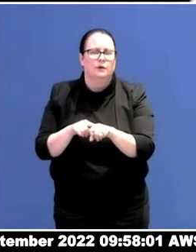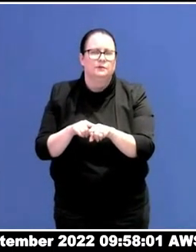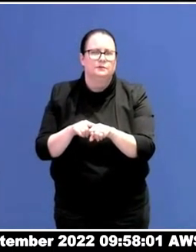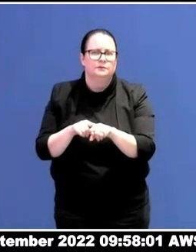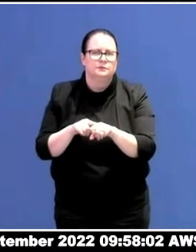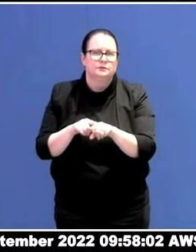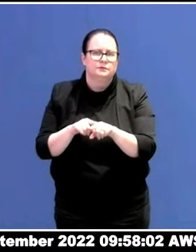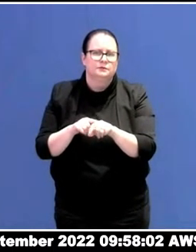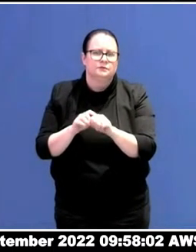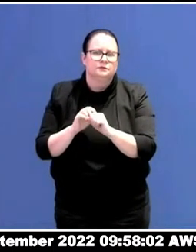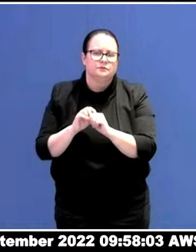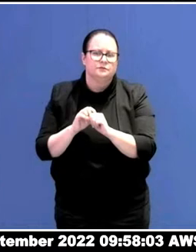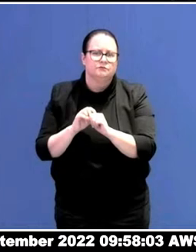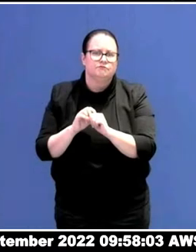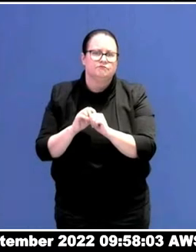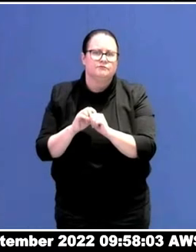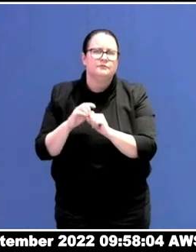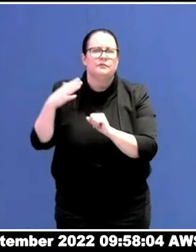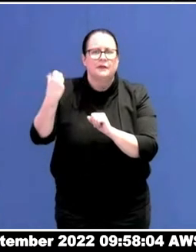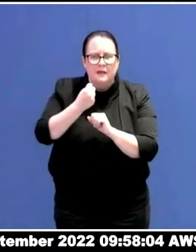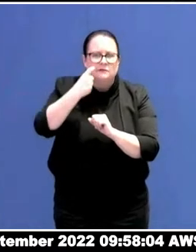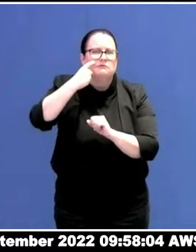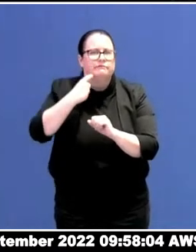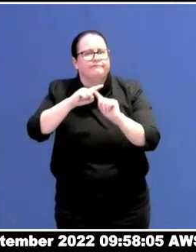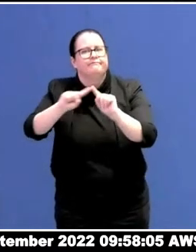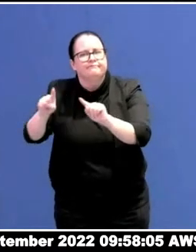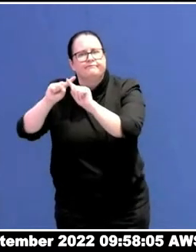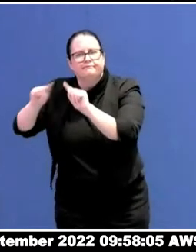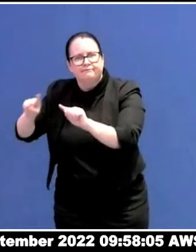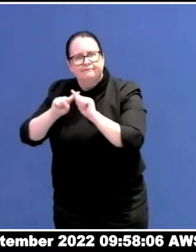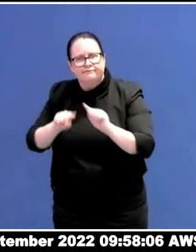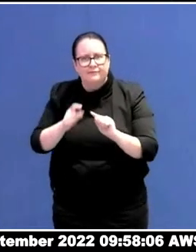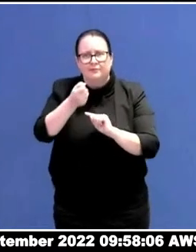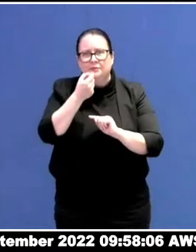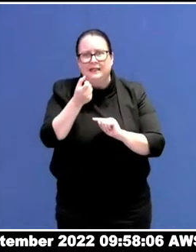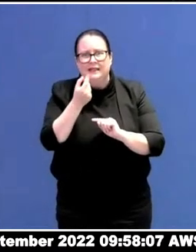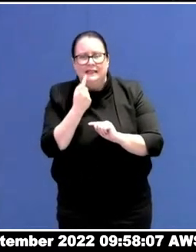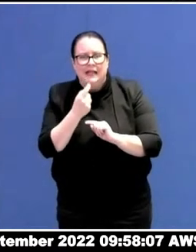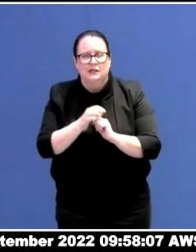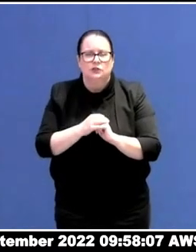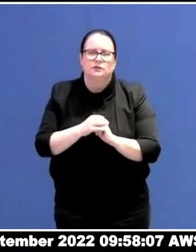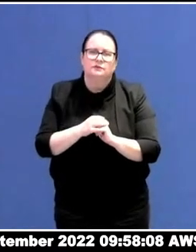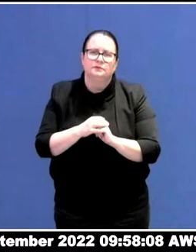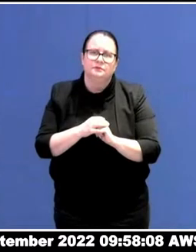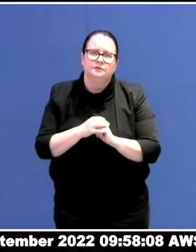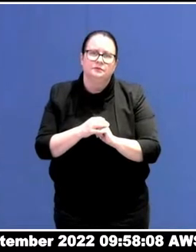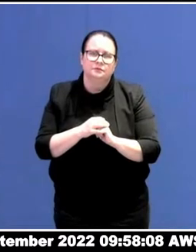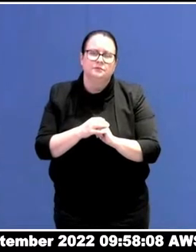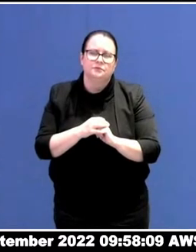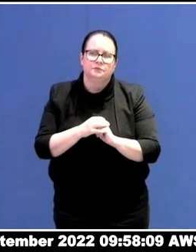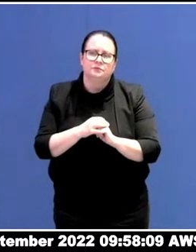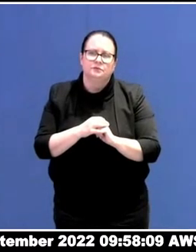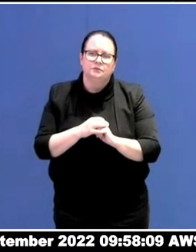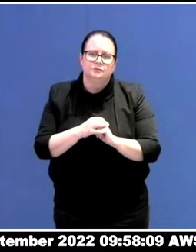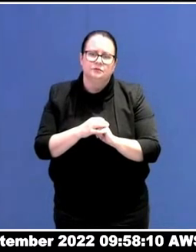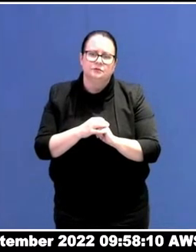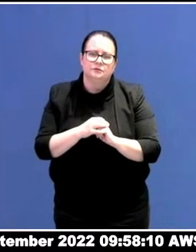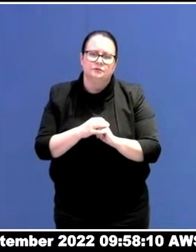that he would have to go through different medications and, you know, try them to see if